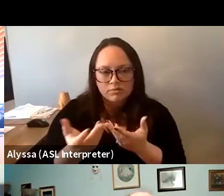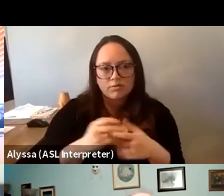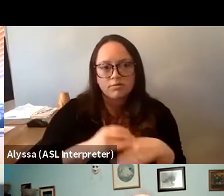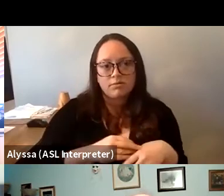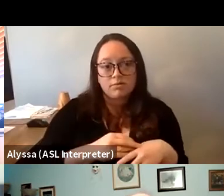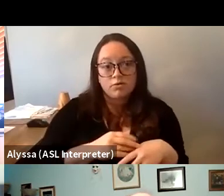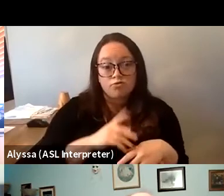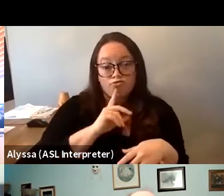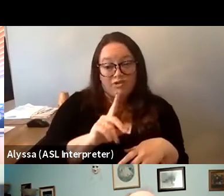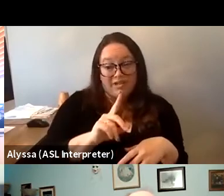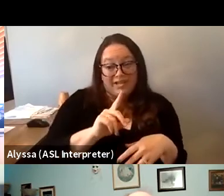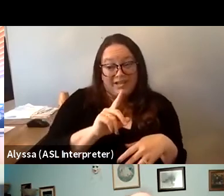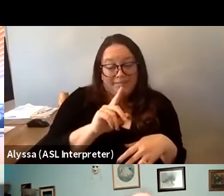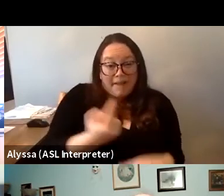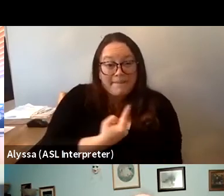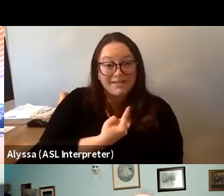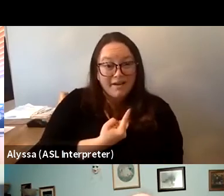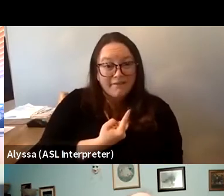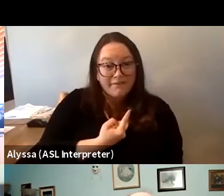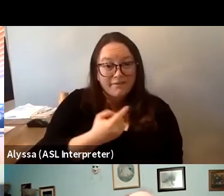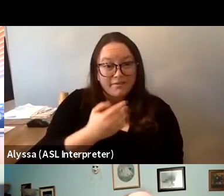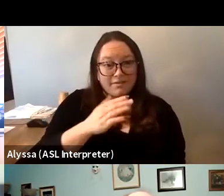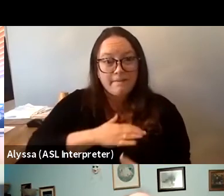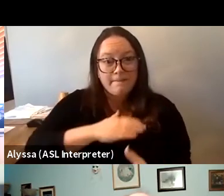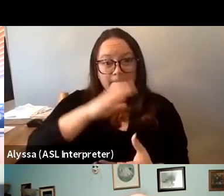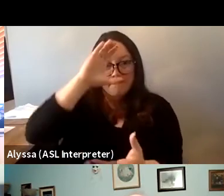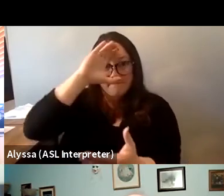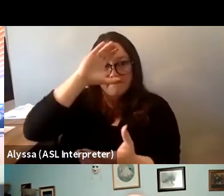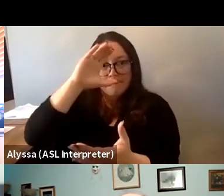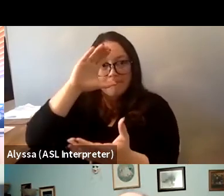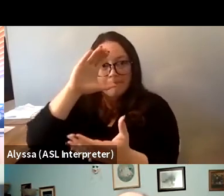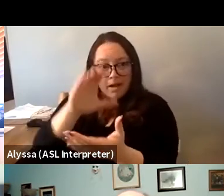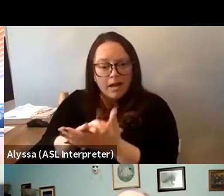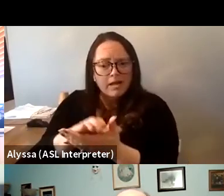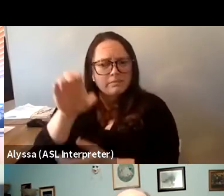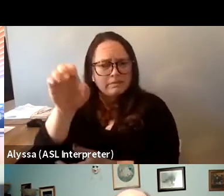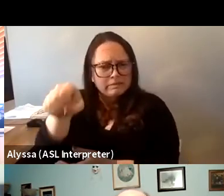myself, my husband is a great supporter. But it felt like a